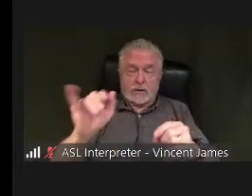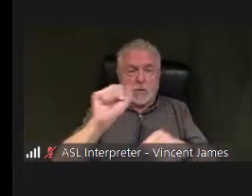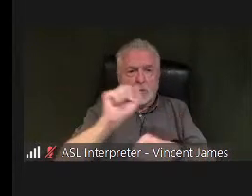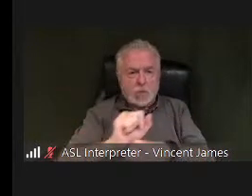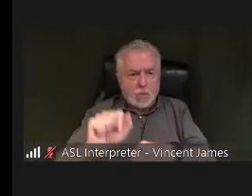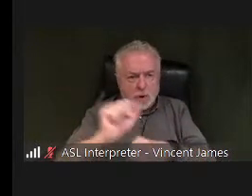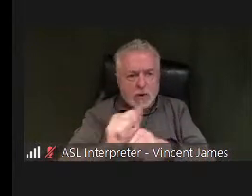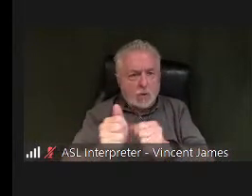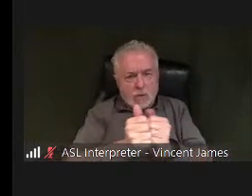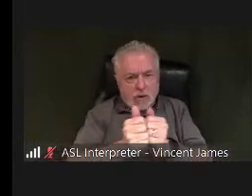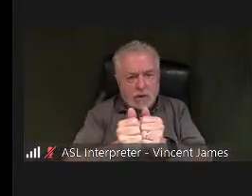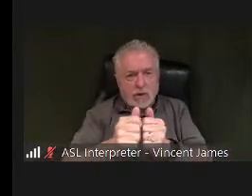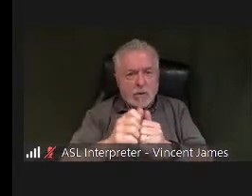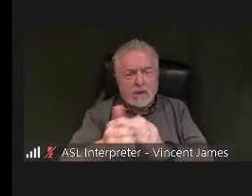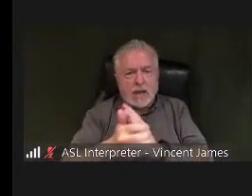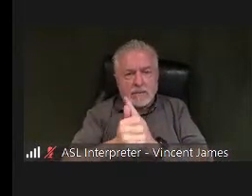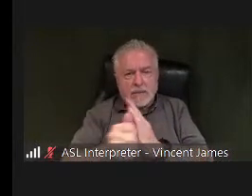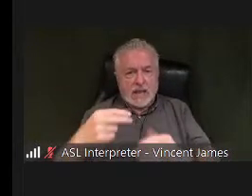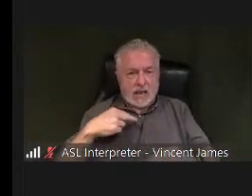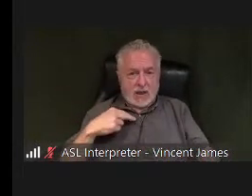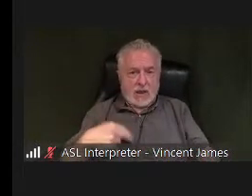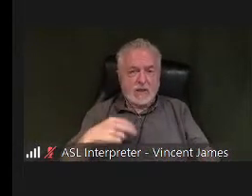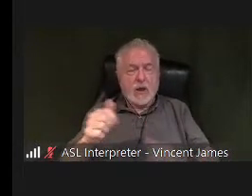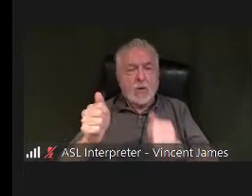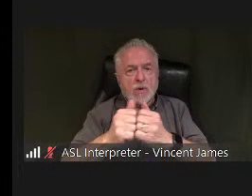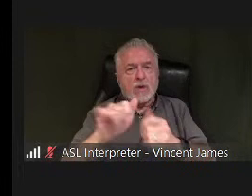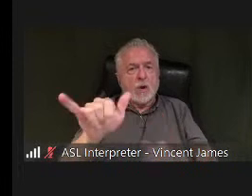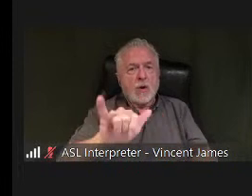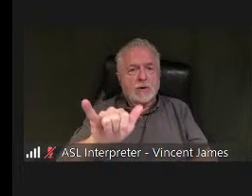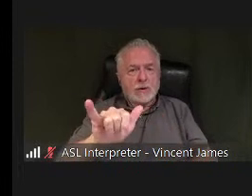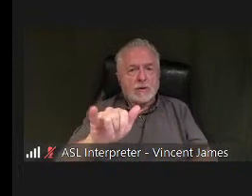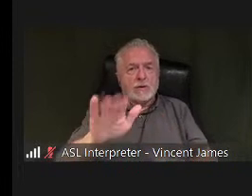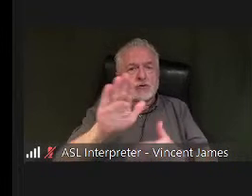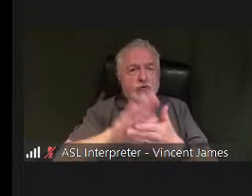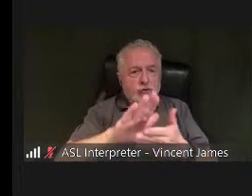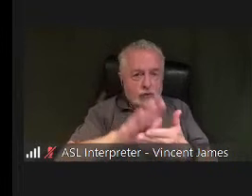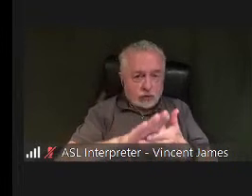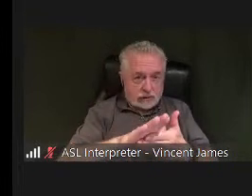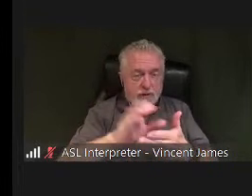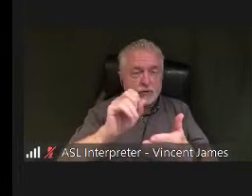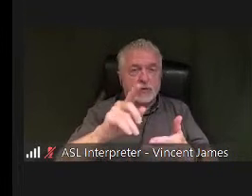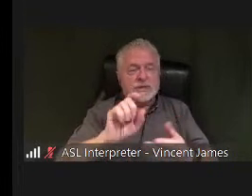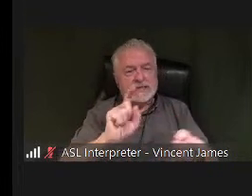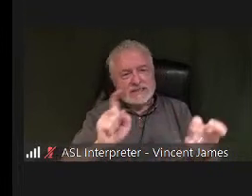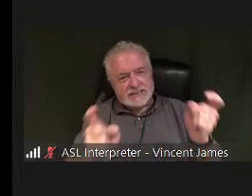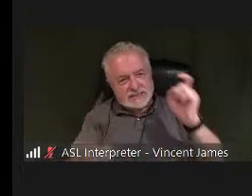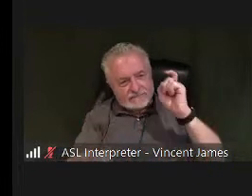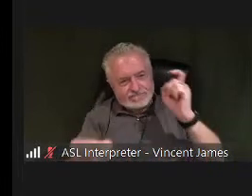together with the experts in health and with also with the schools to adapt to the